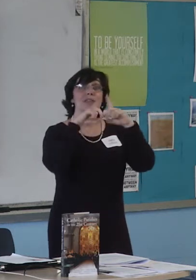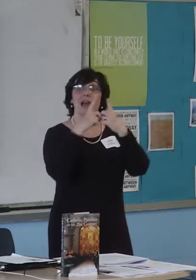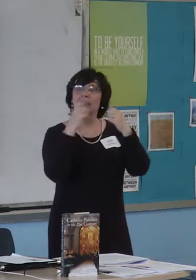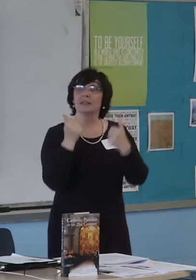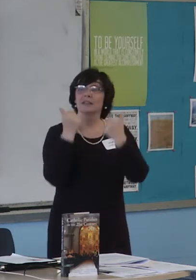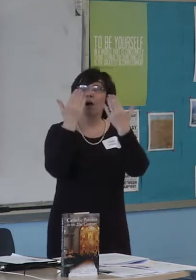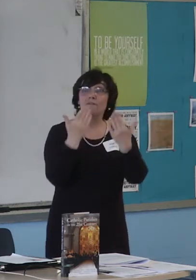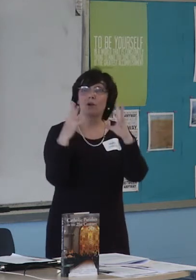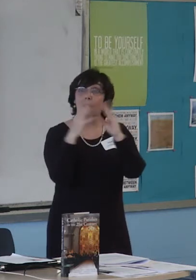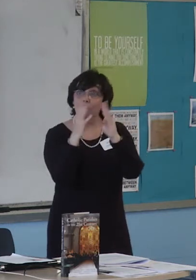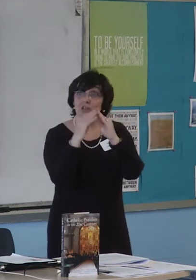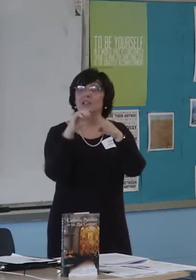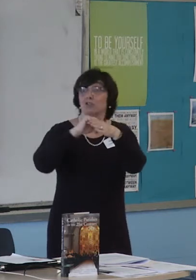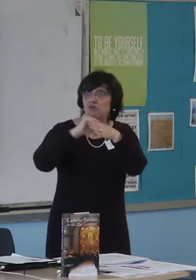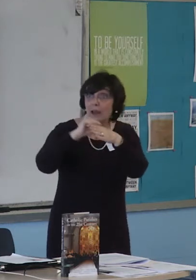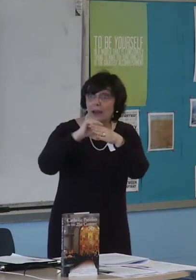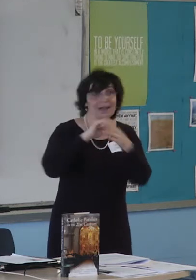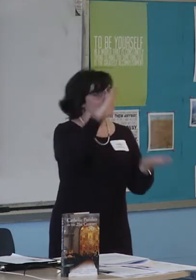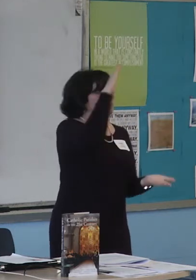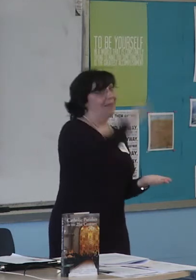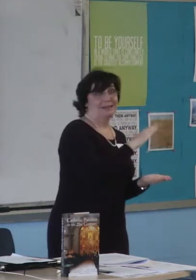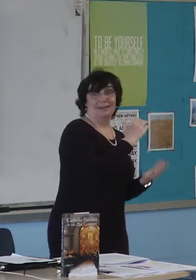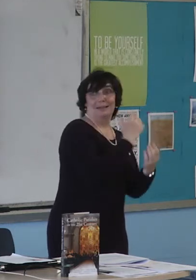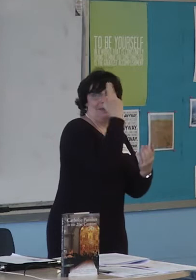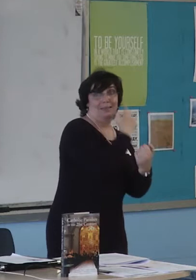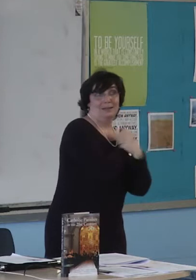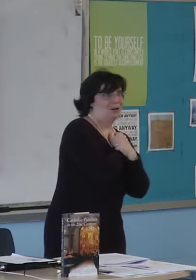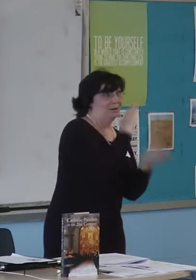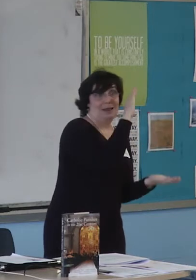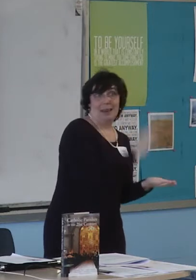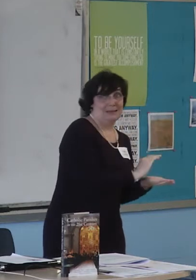conferences and trainings, much less so than Catholic Charities, and then